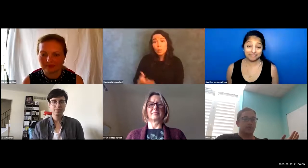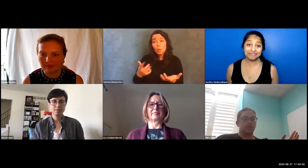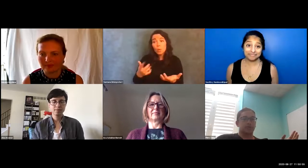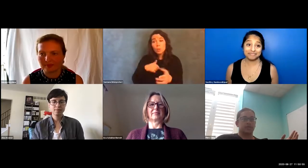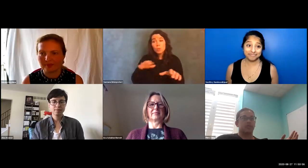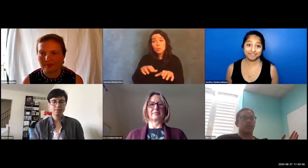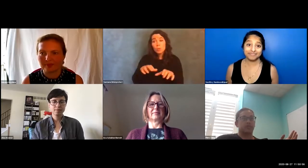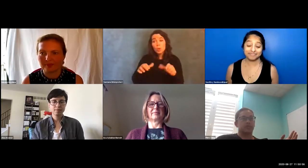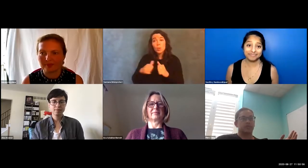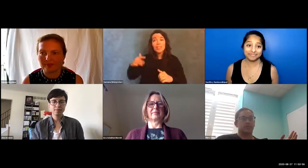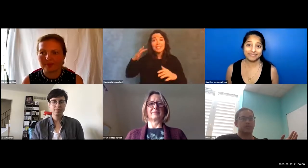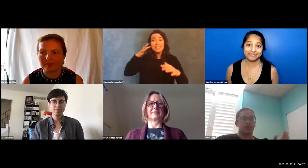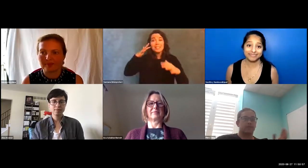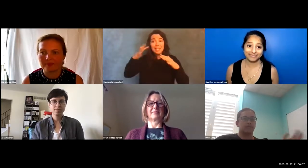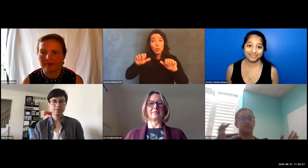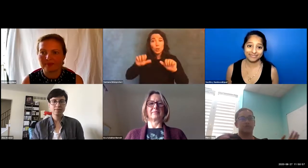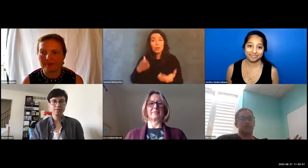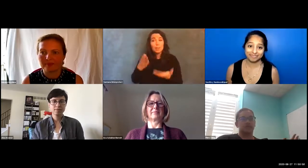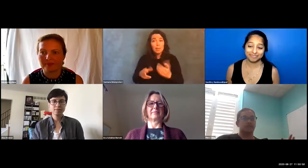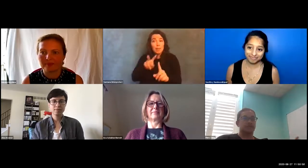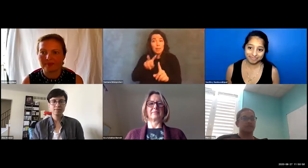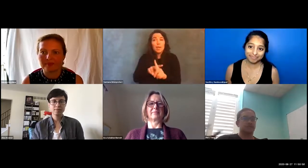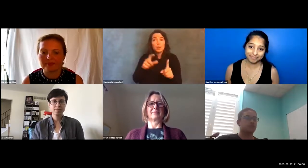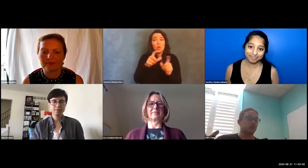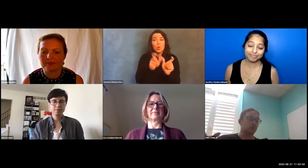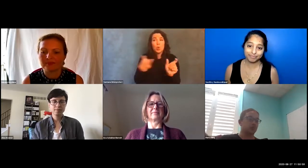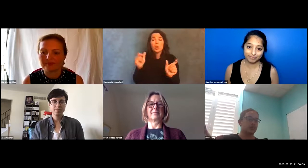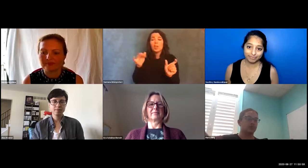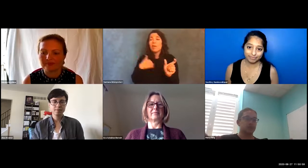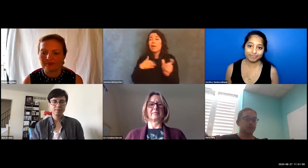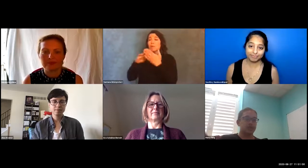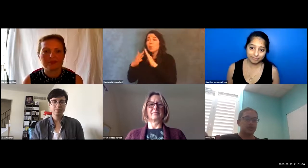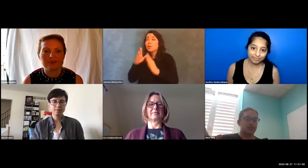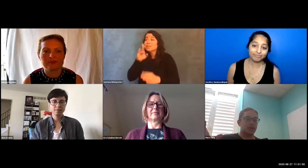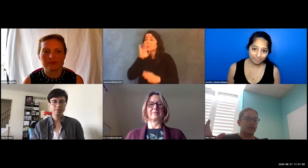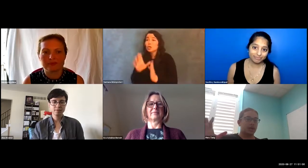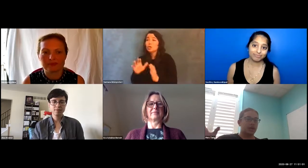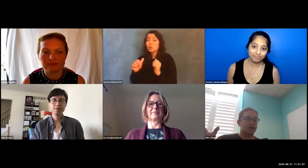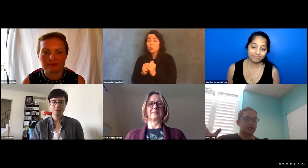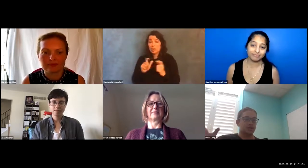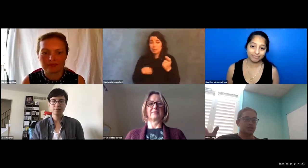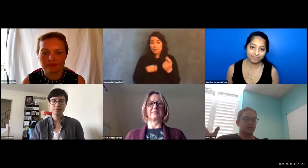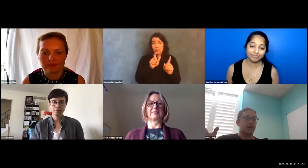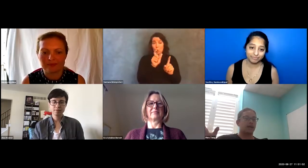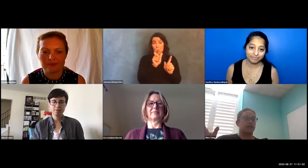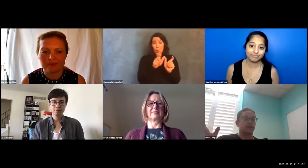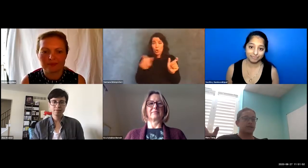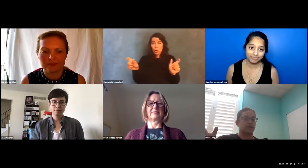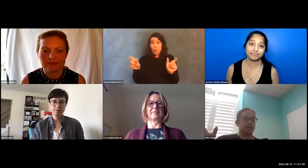So for example, when and good you have a community of speakers in a new word order merges, how